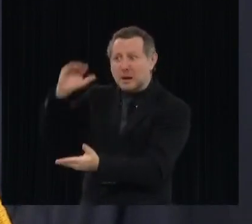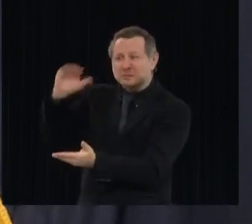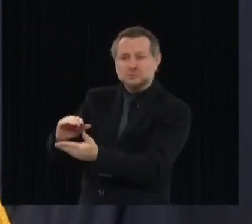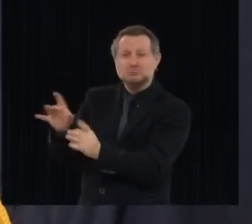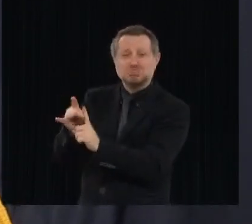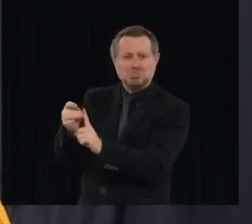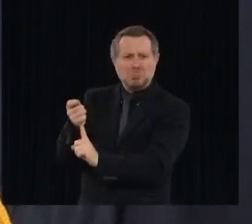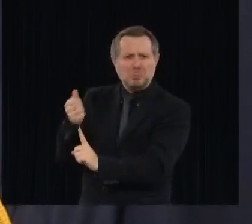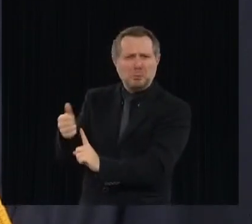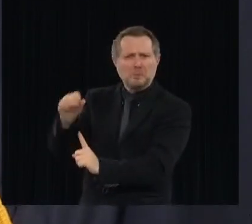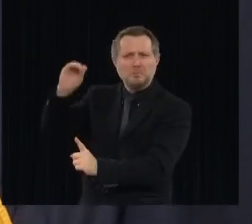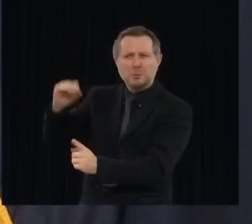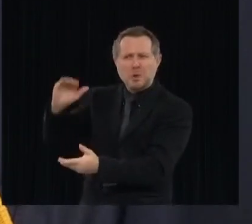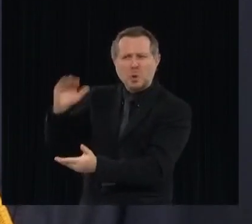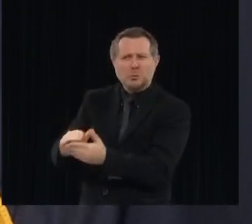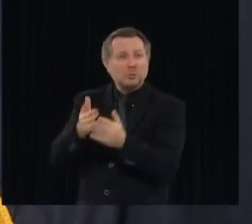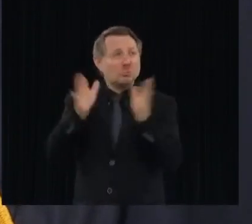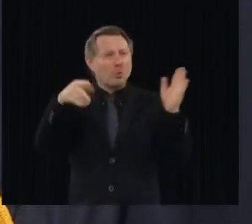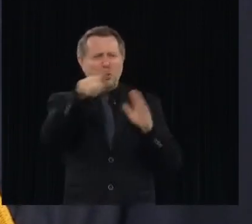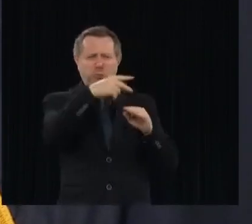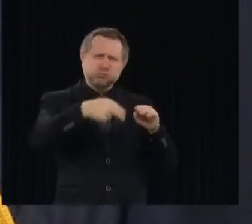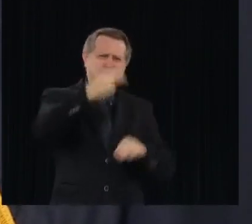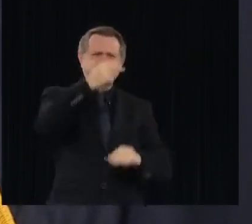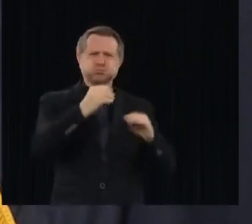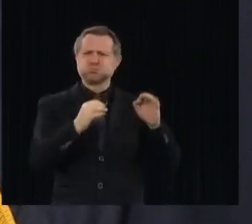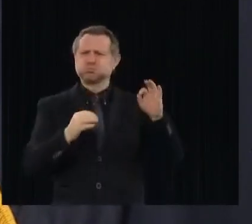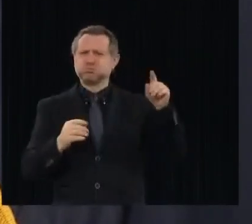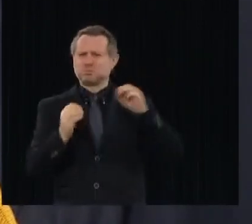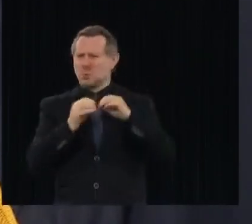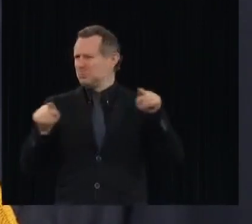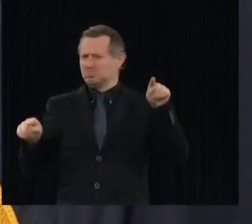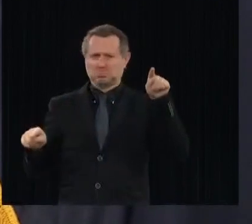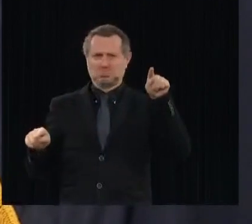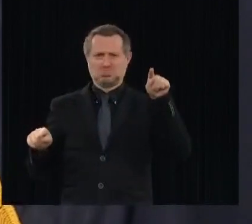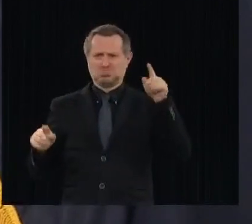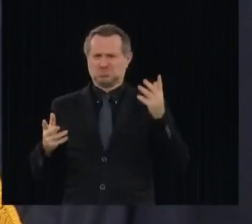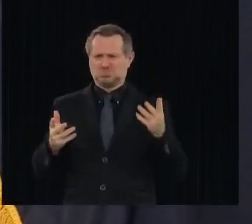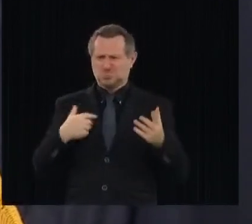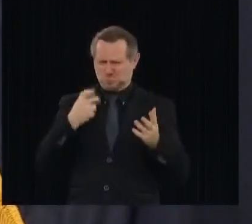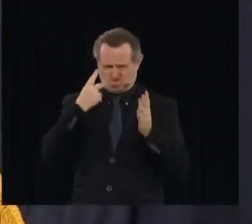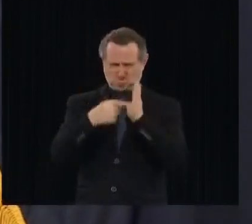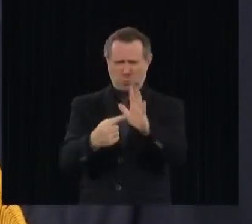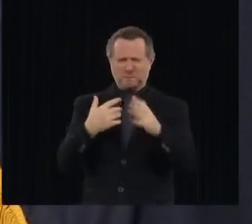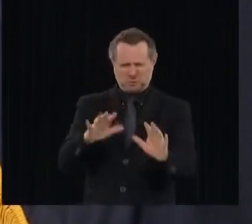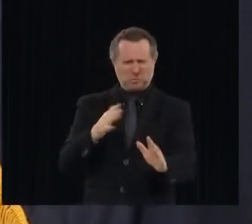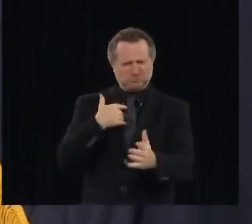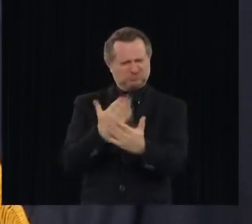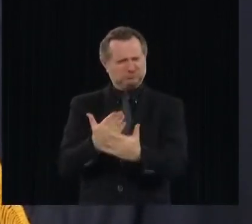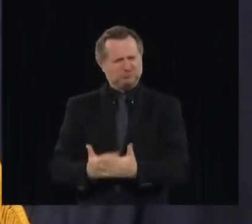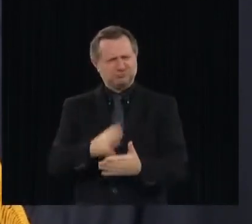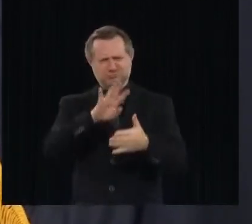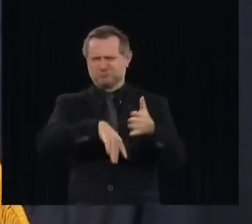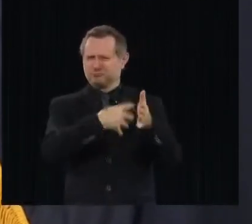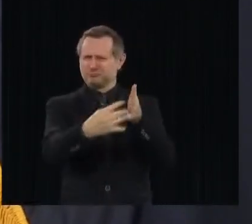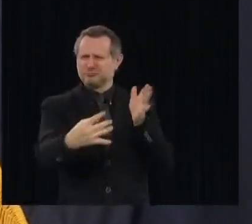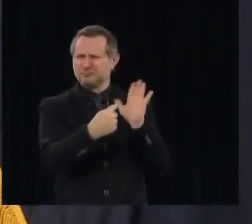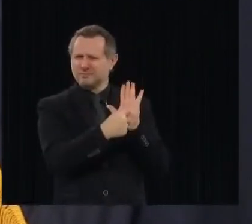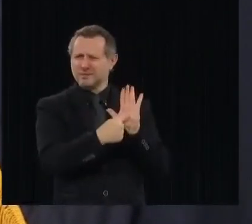RIGHT. THE PEOPLE WHO WORK IN THE PRISONS TEST AT A MUCH LOWER